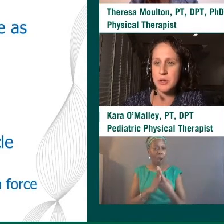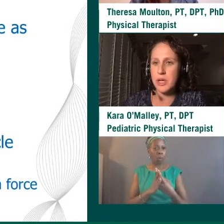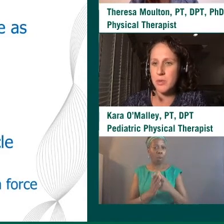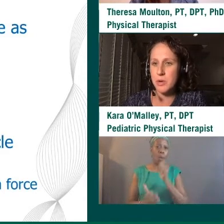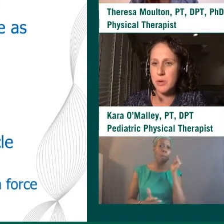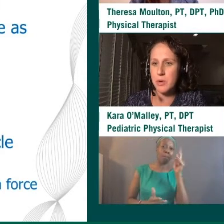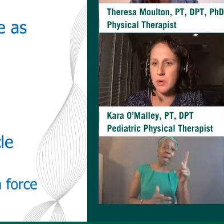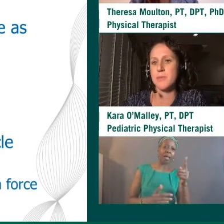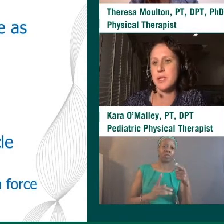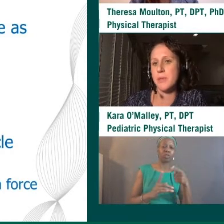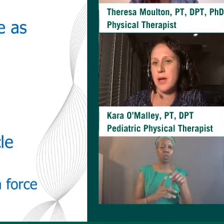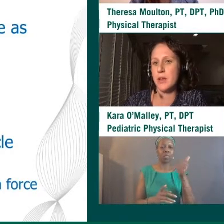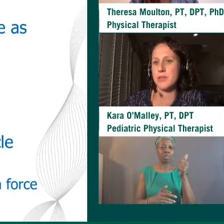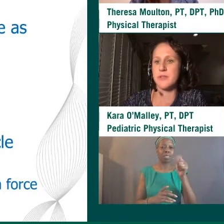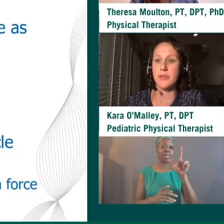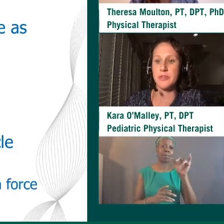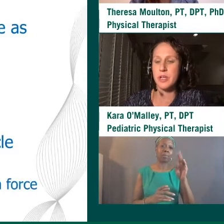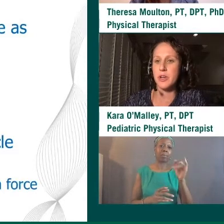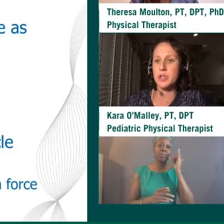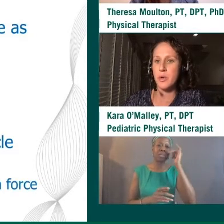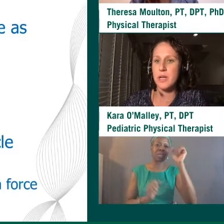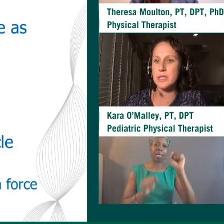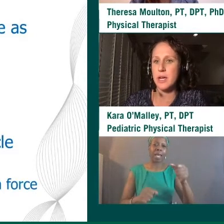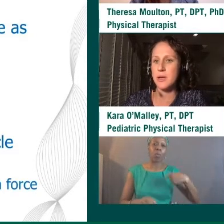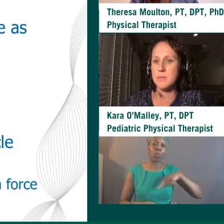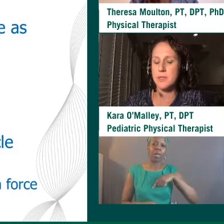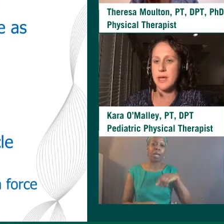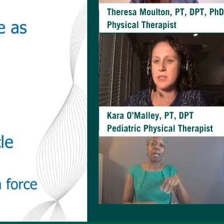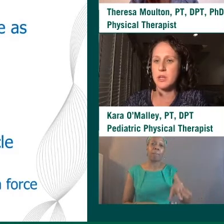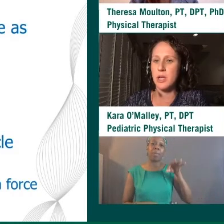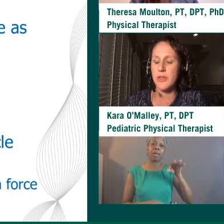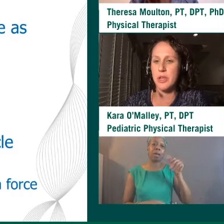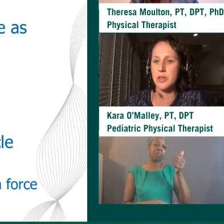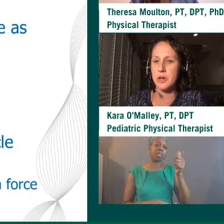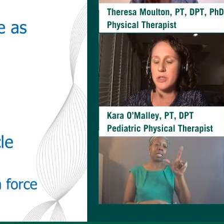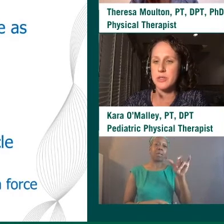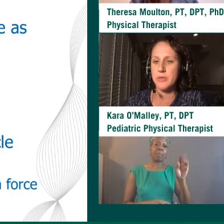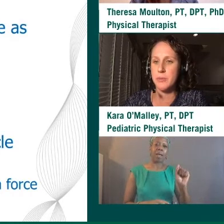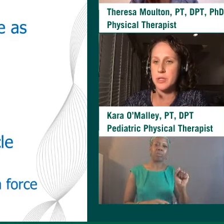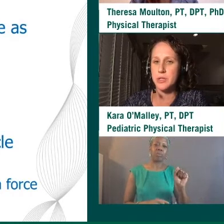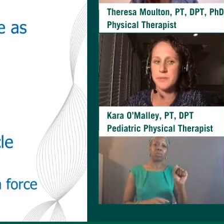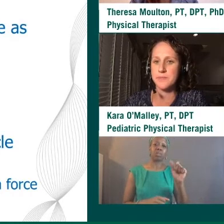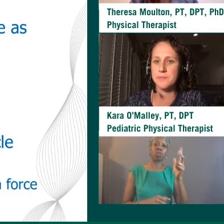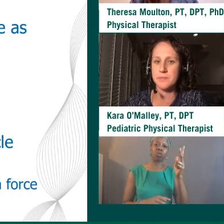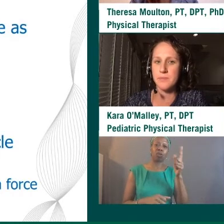or can we pick up 10 pounds, 15 or 20 times? And that's looking at the endurance of the muscle.